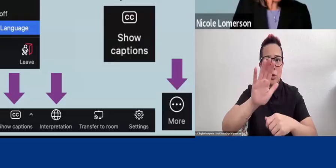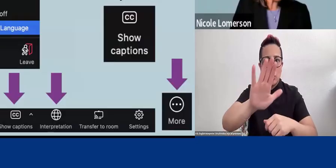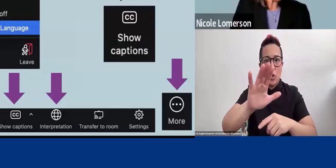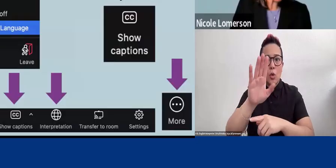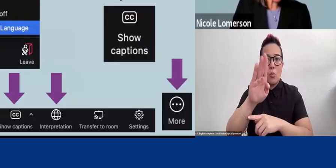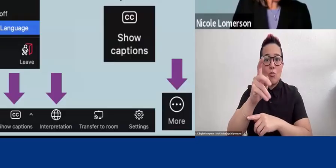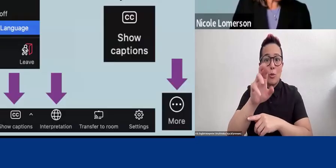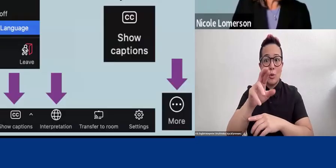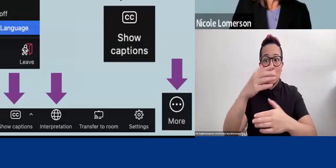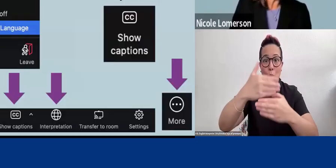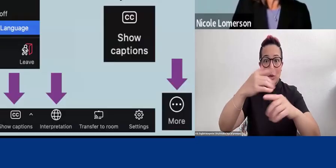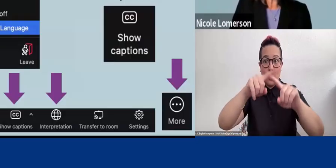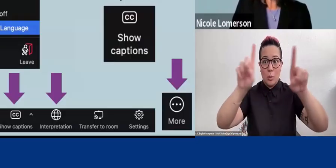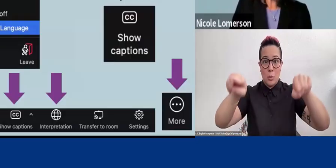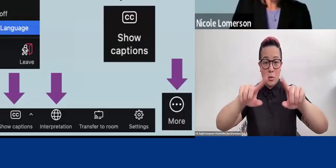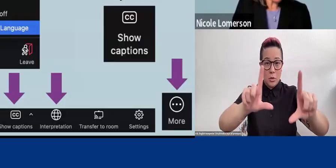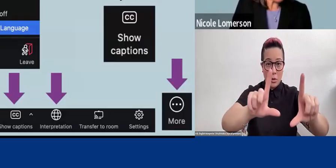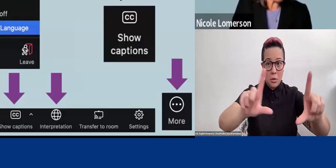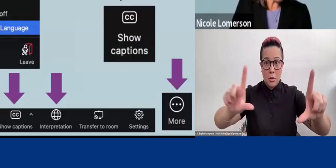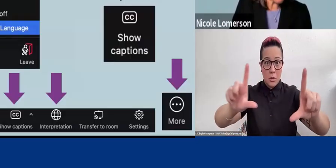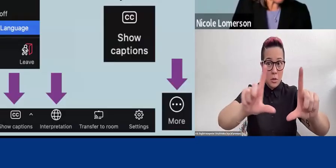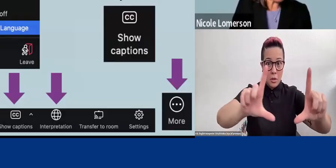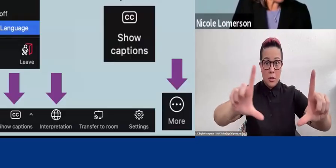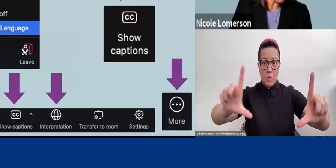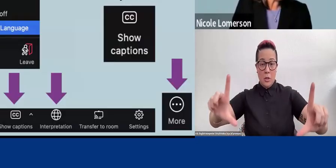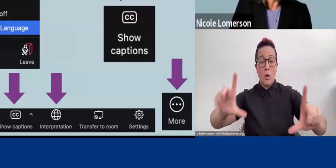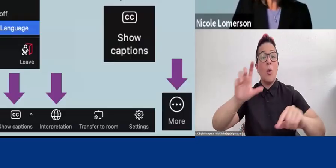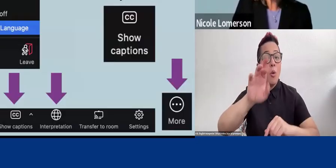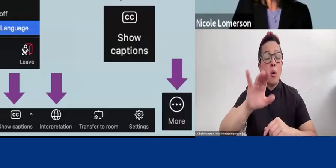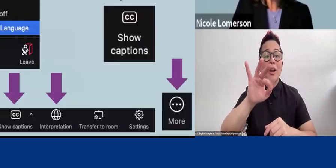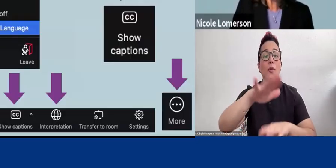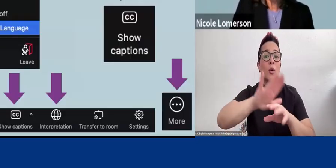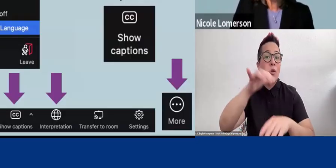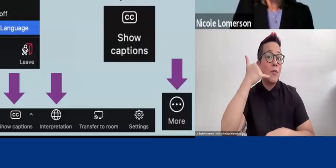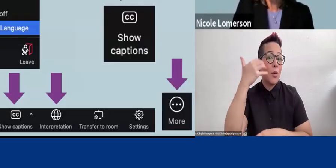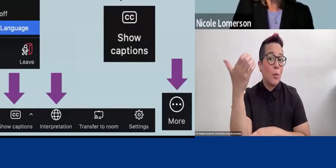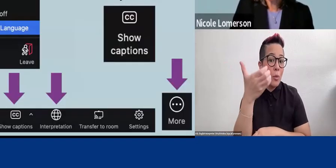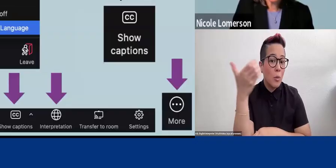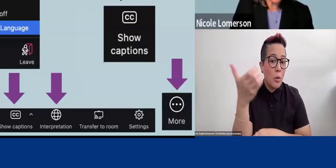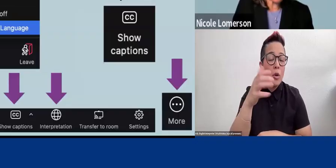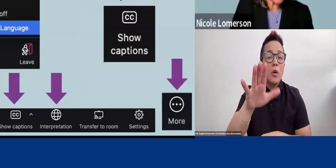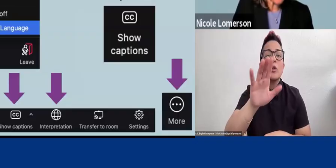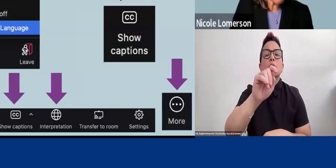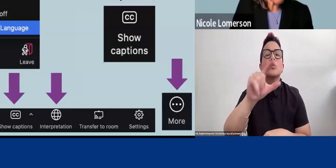is, or if you join on your phone, the toolbar might look a little different.